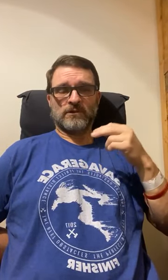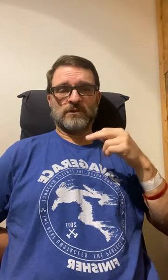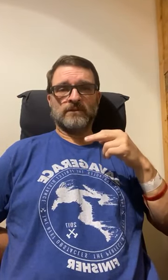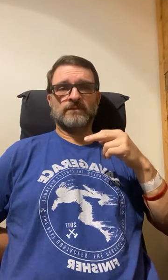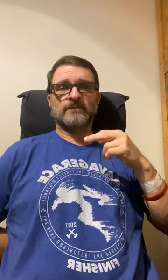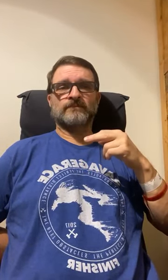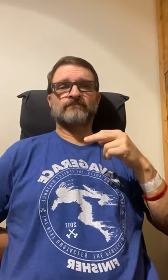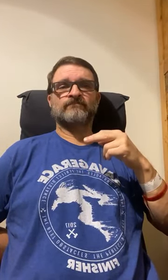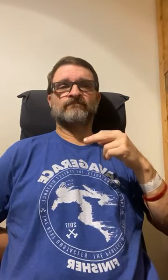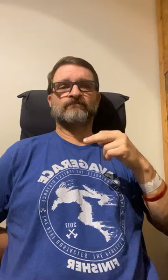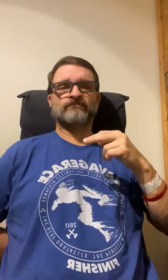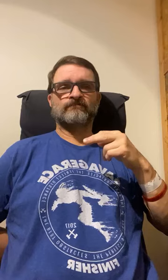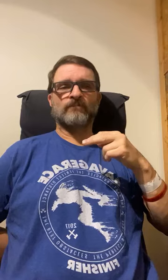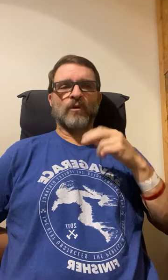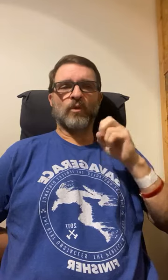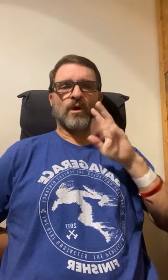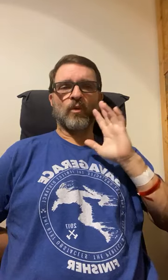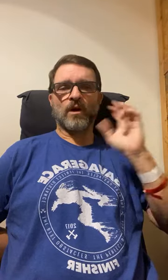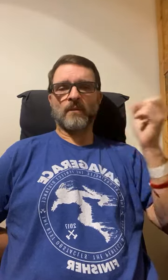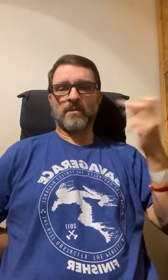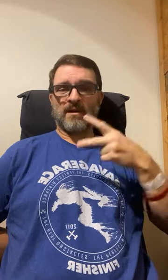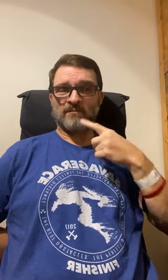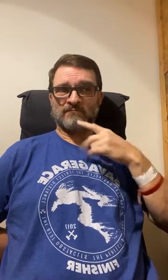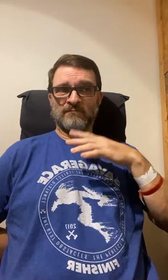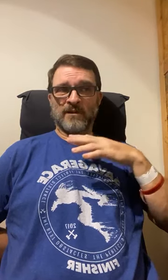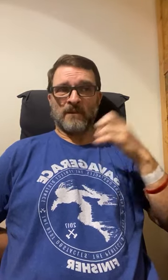I did not want them to take blood pressure on same arm as the IV was.